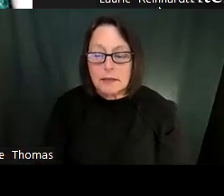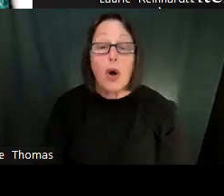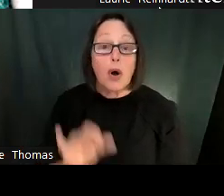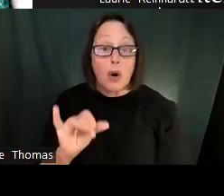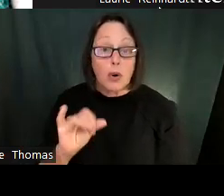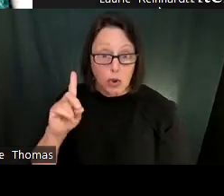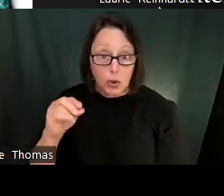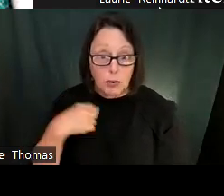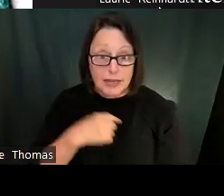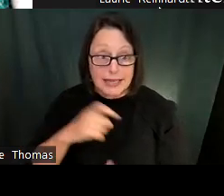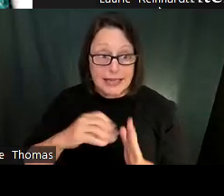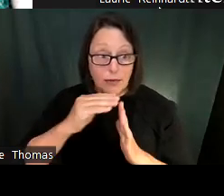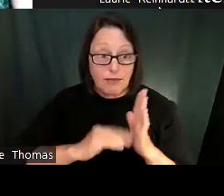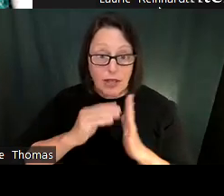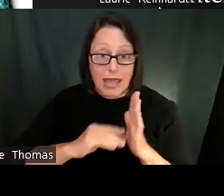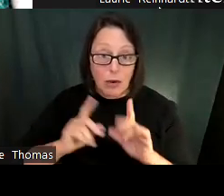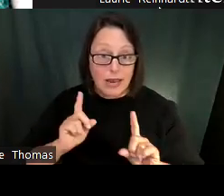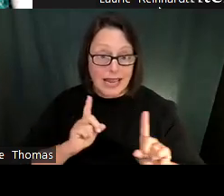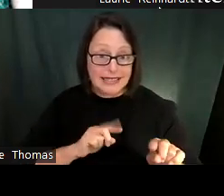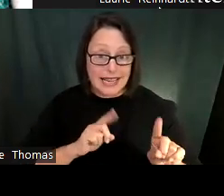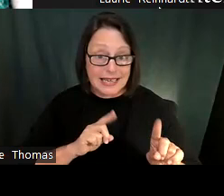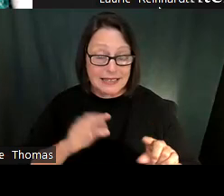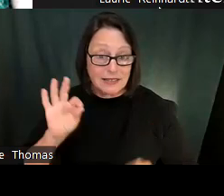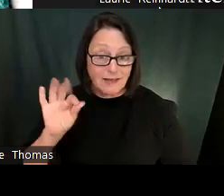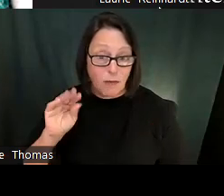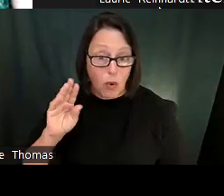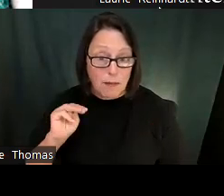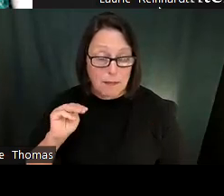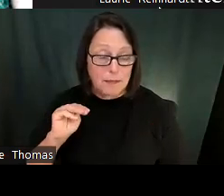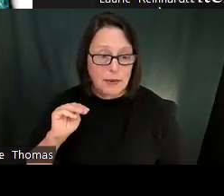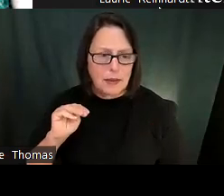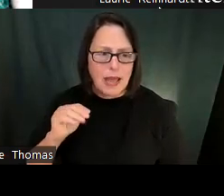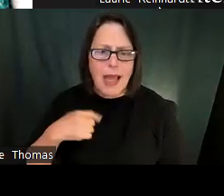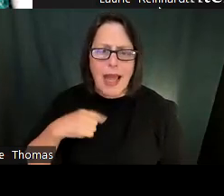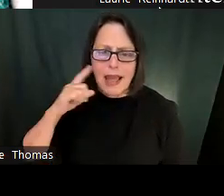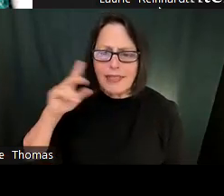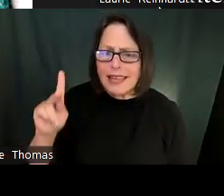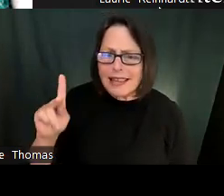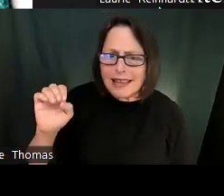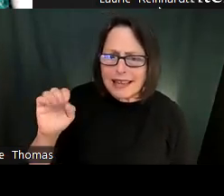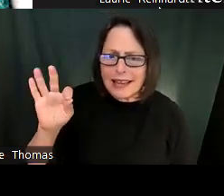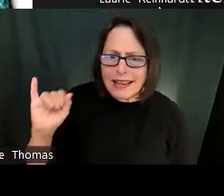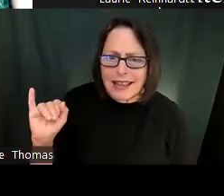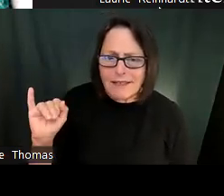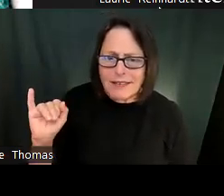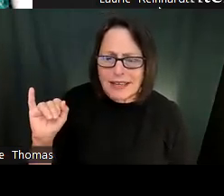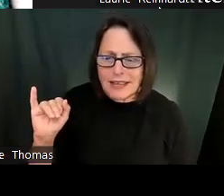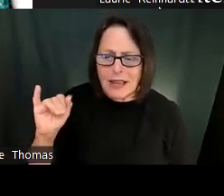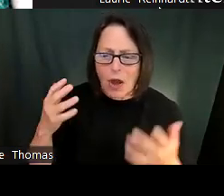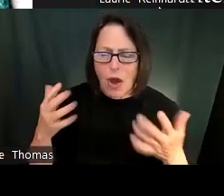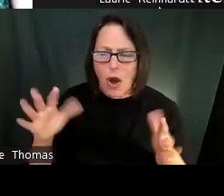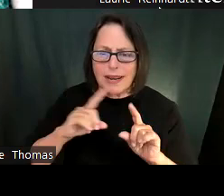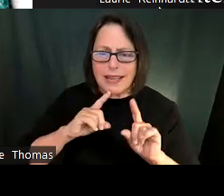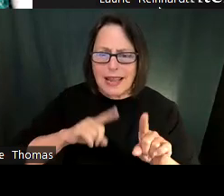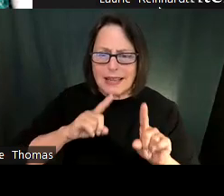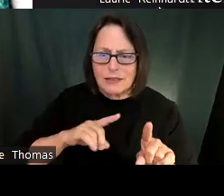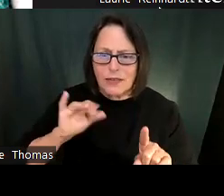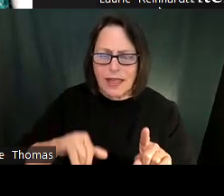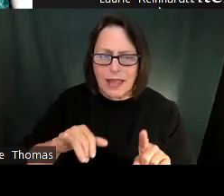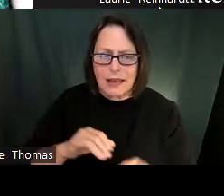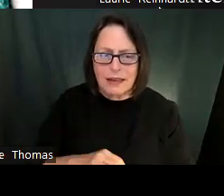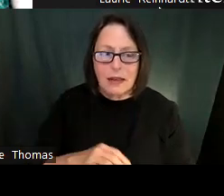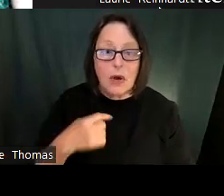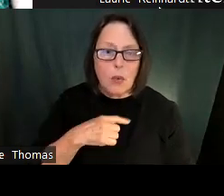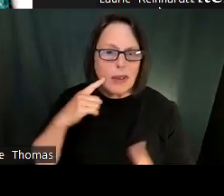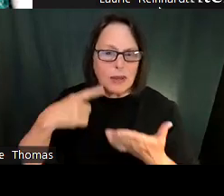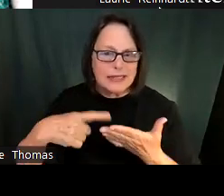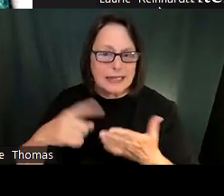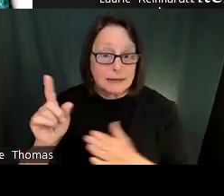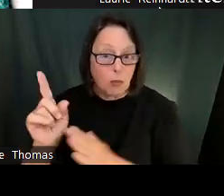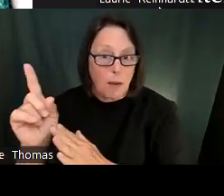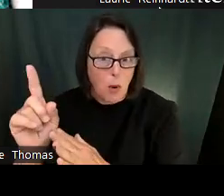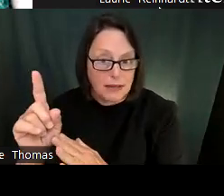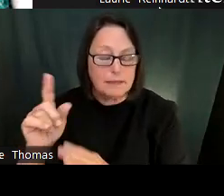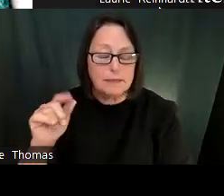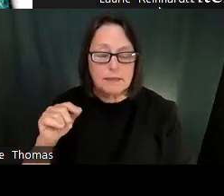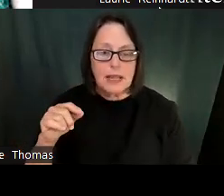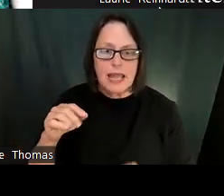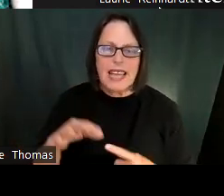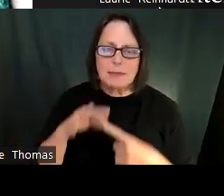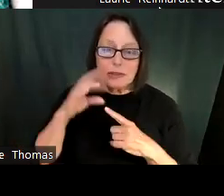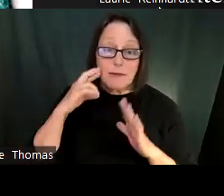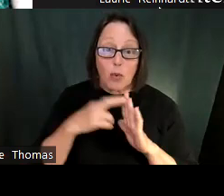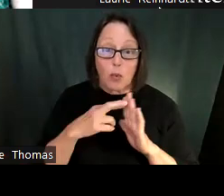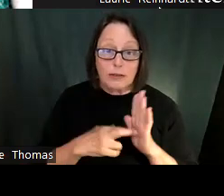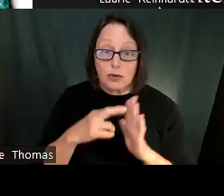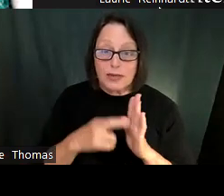Look click there's a QA.